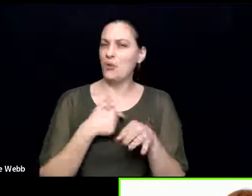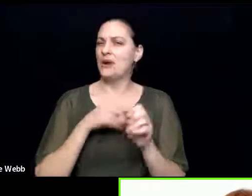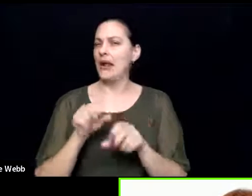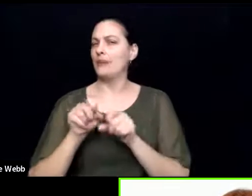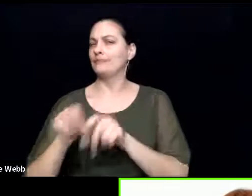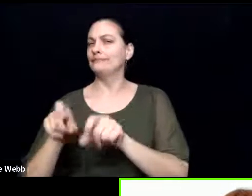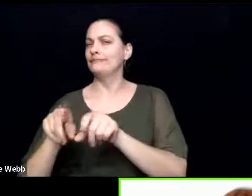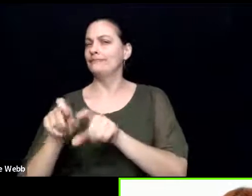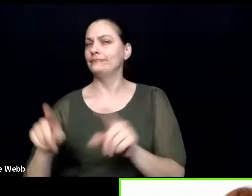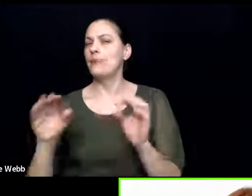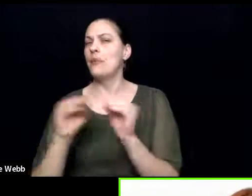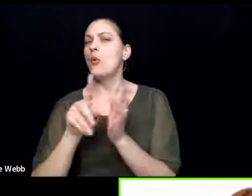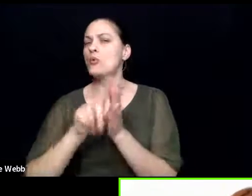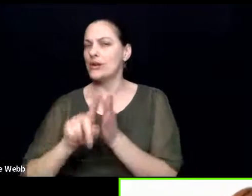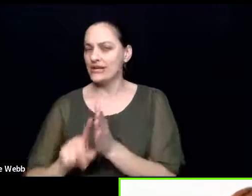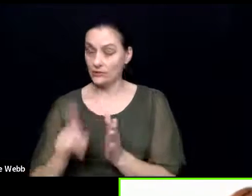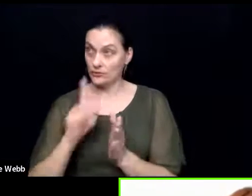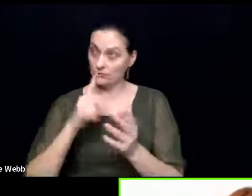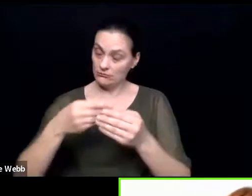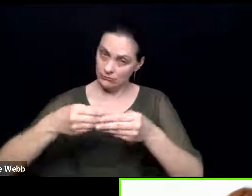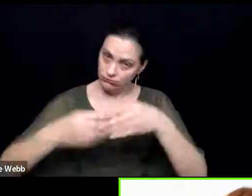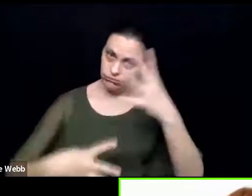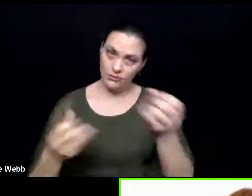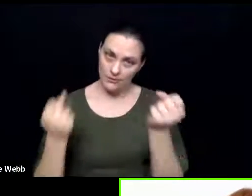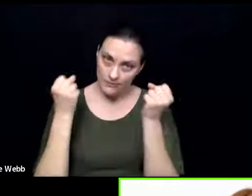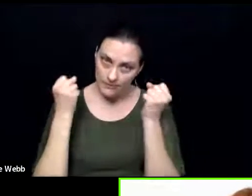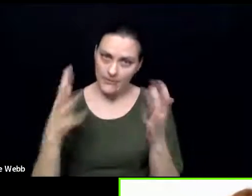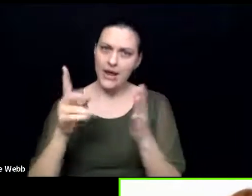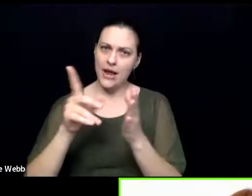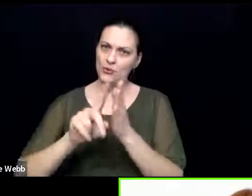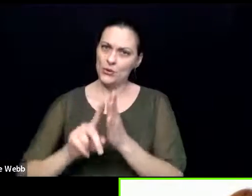the inequities because of the biases in the health care system and the inequities.